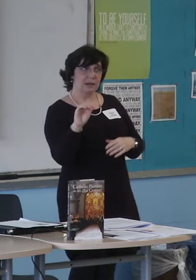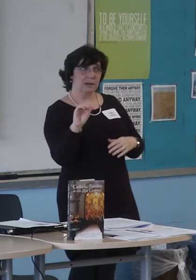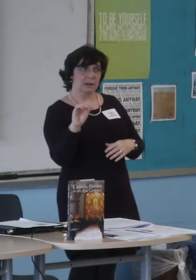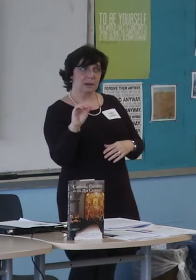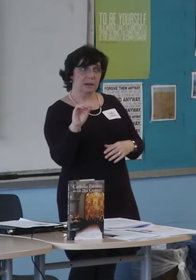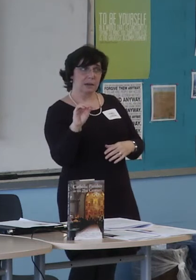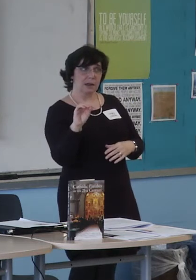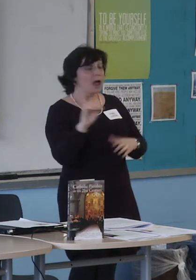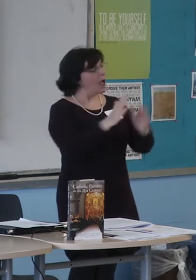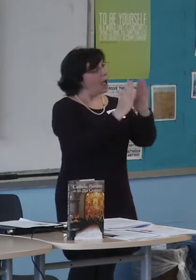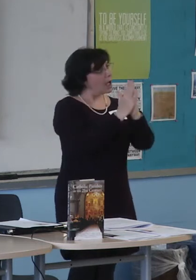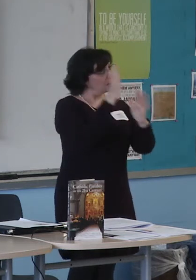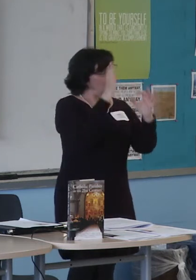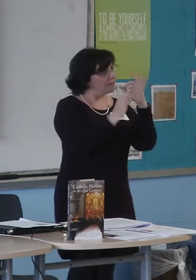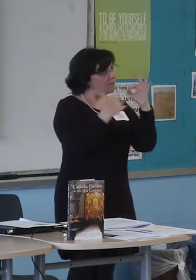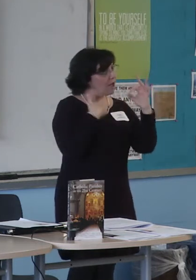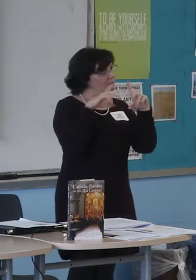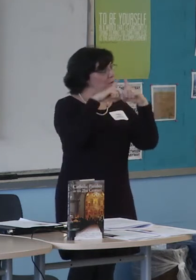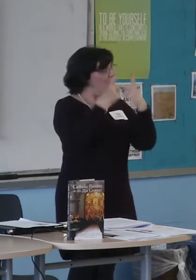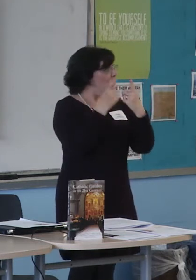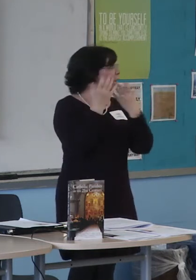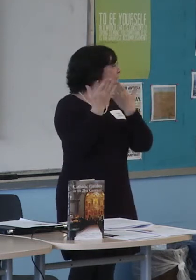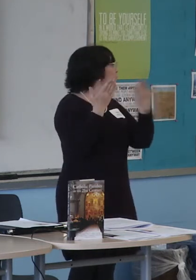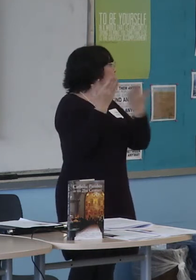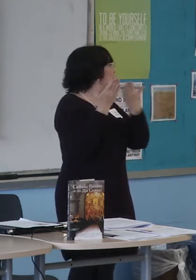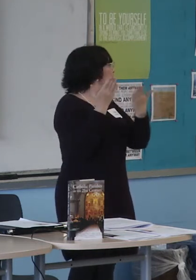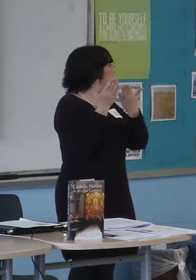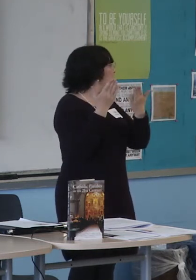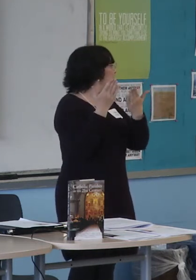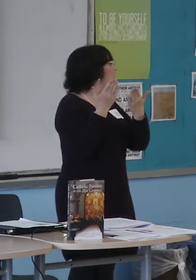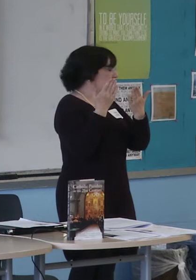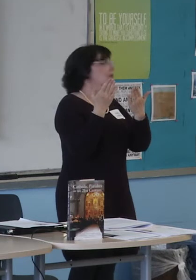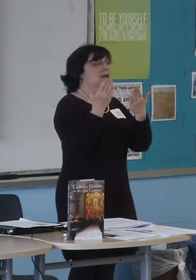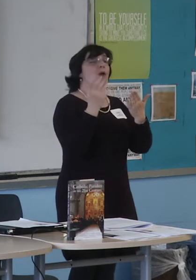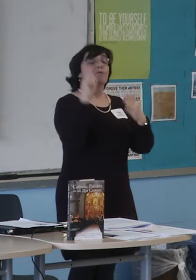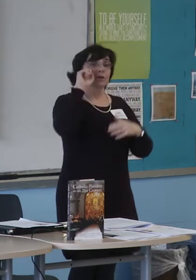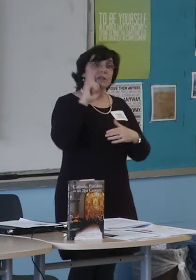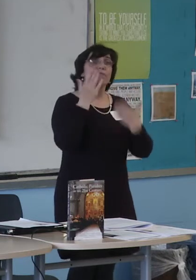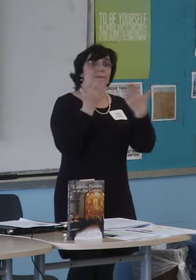asking if they have a department or services for deaf ministry, again diocese,